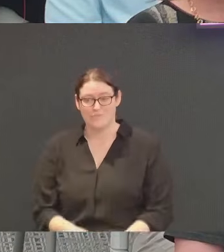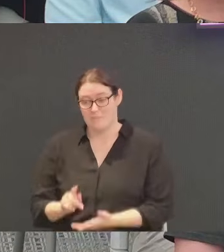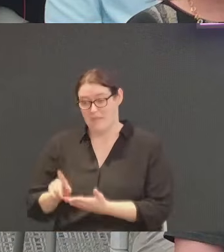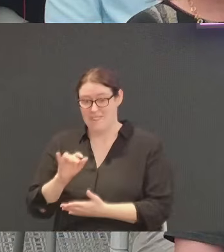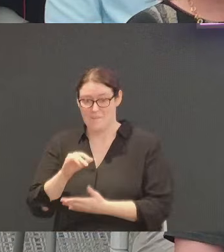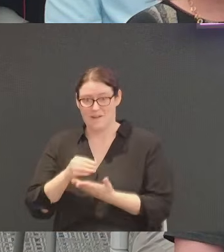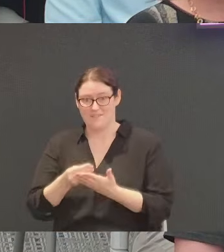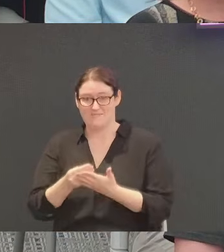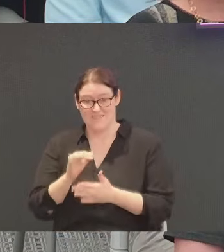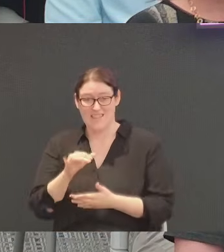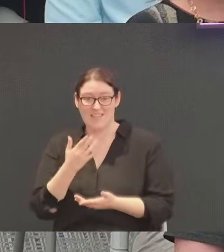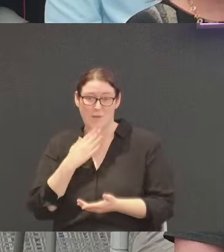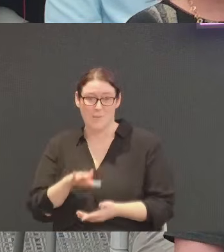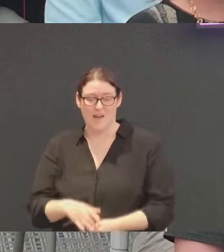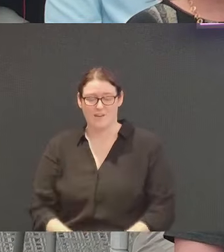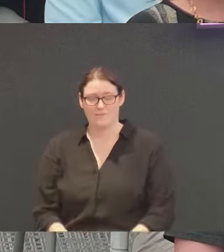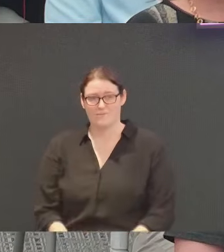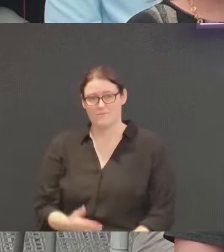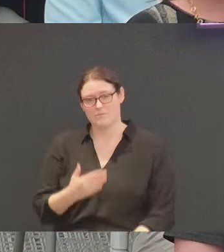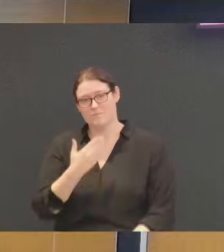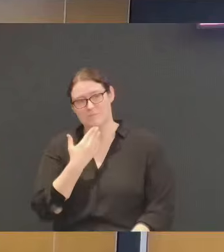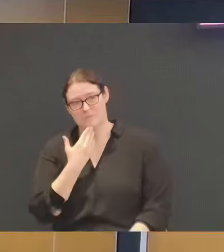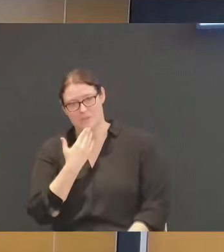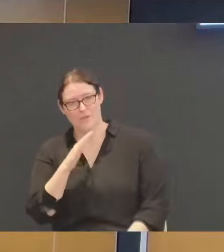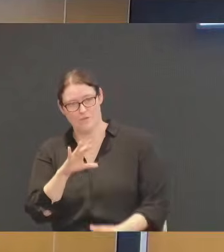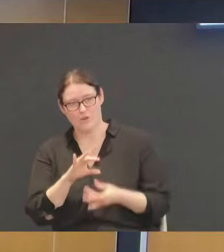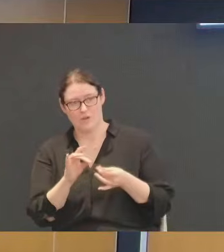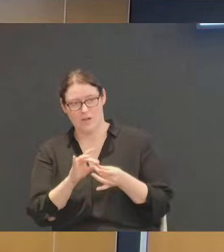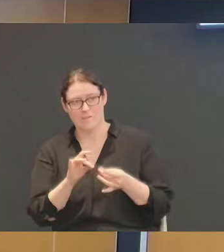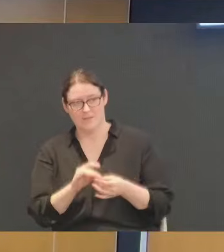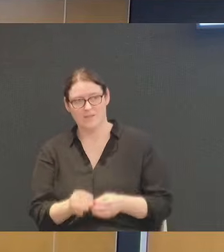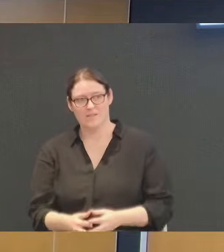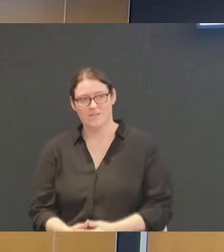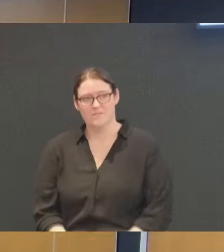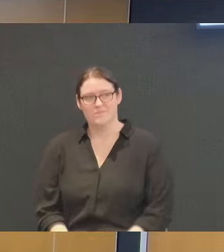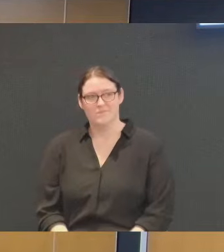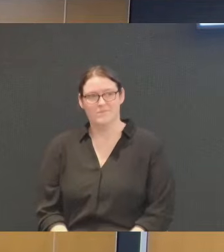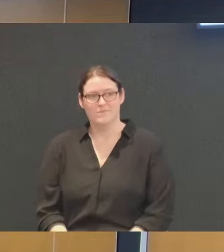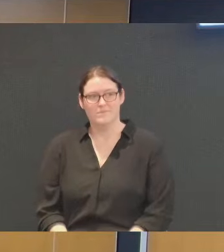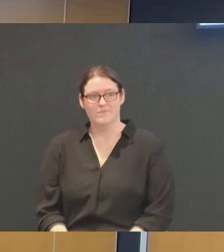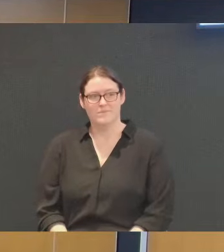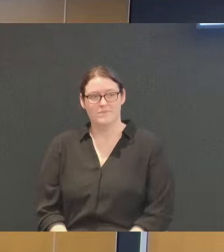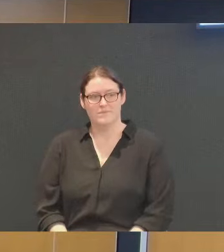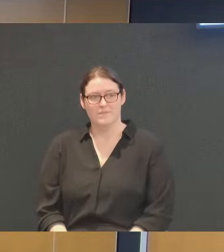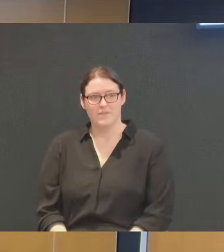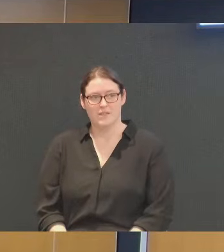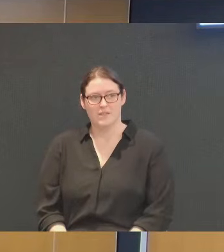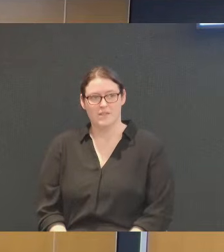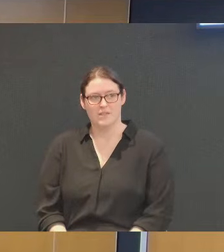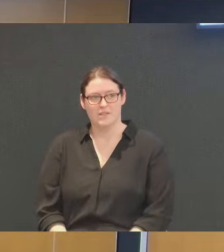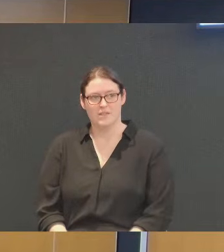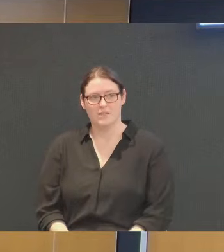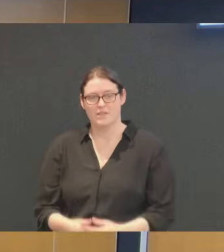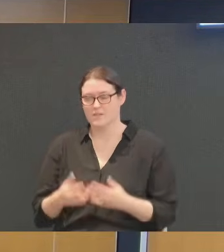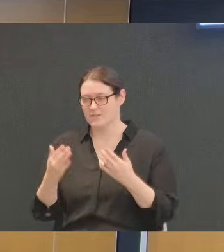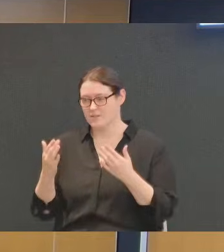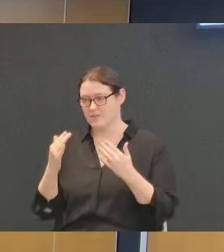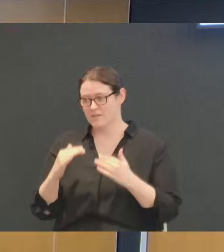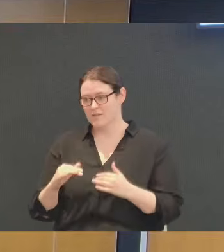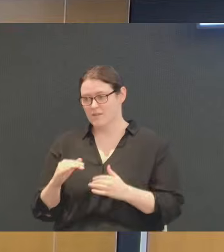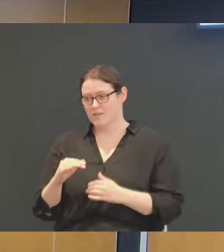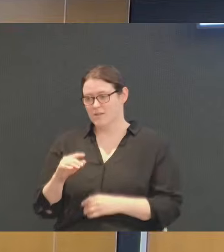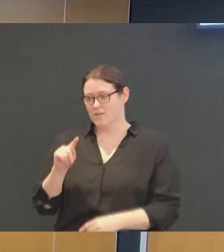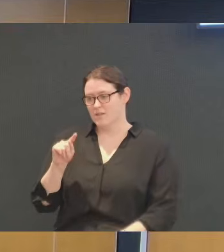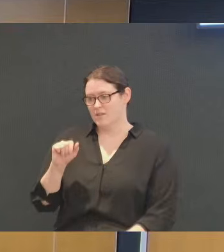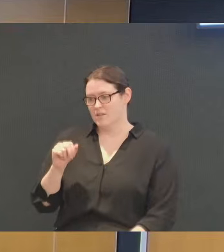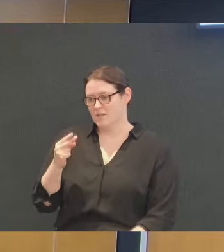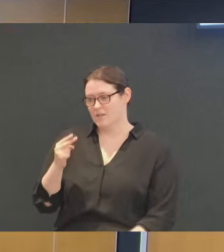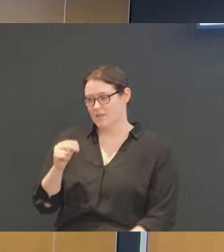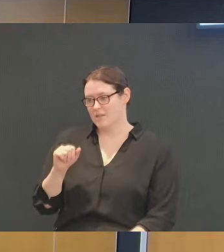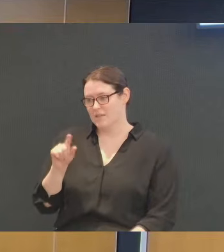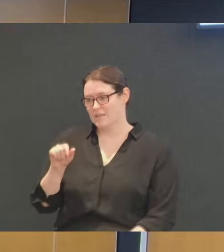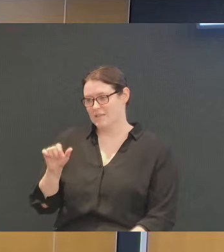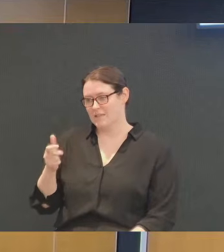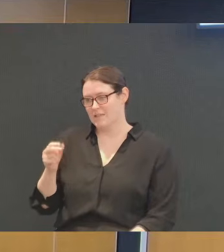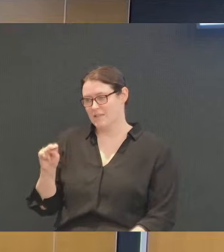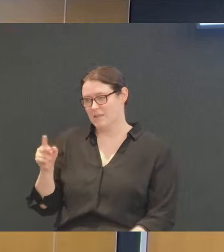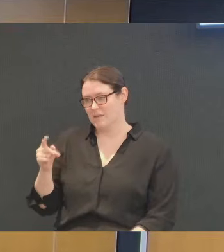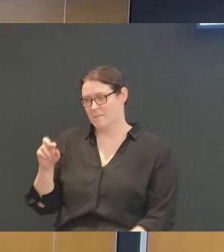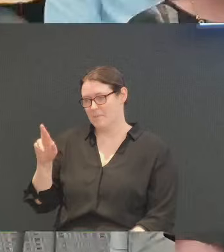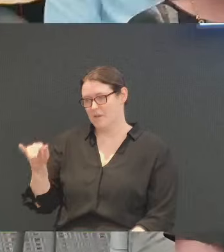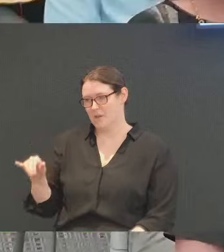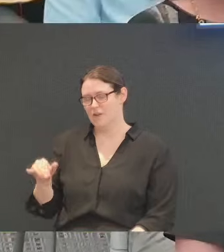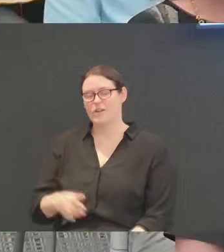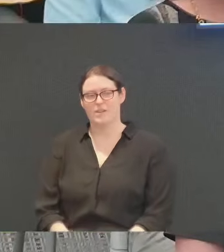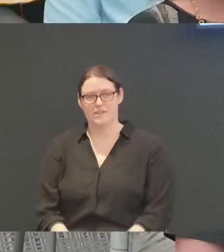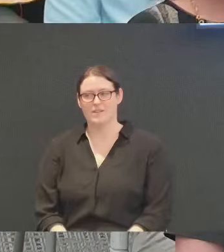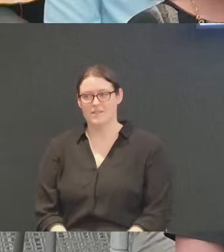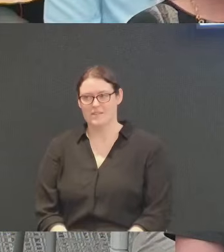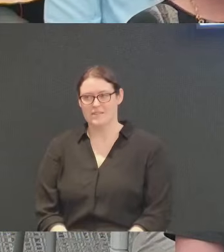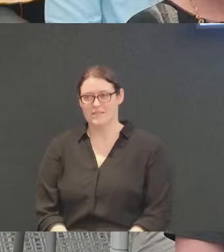it is. I appreciate your comments. Yeah. Thank you, Tana. Tannia Perry. That's okay. Okay. Um,